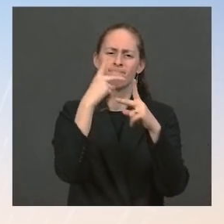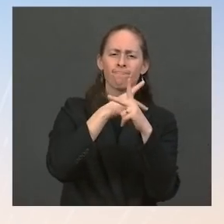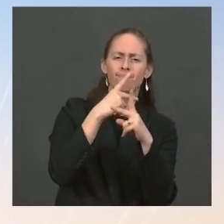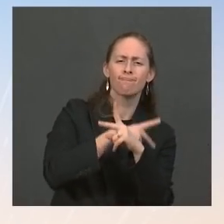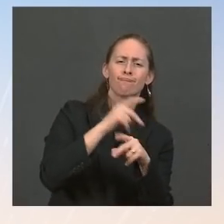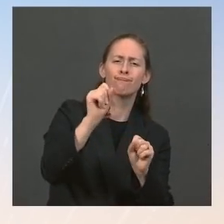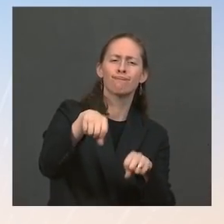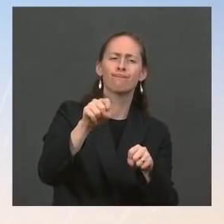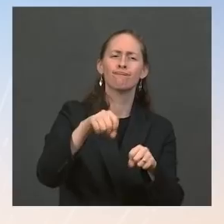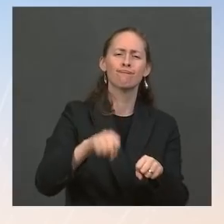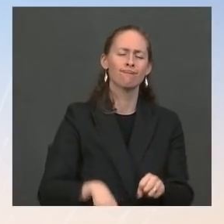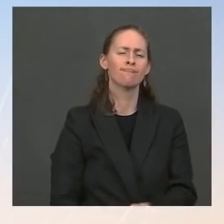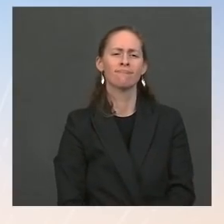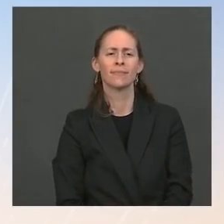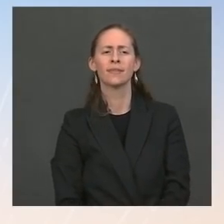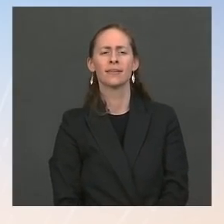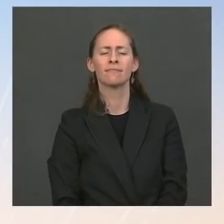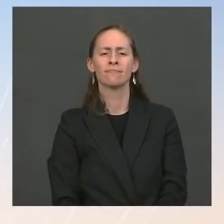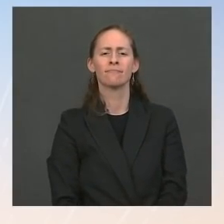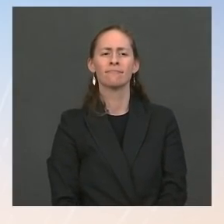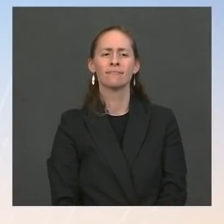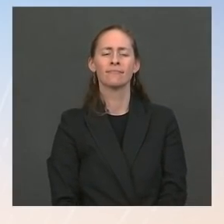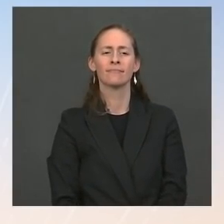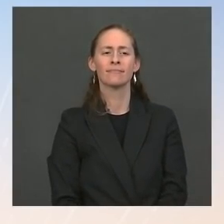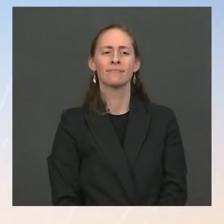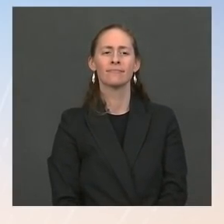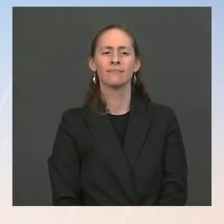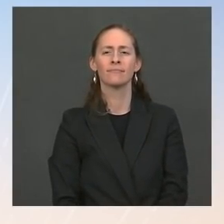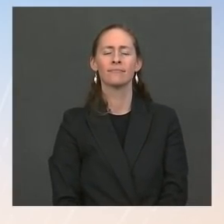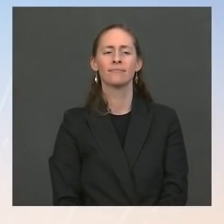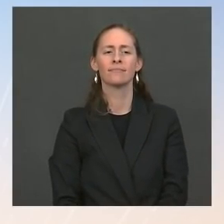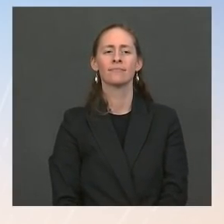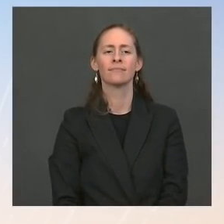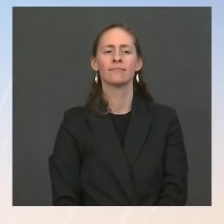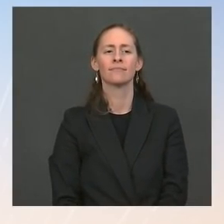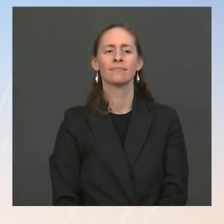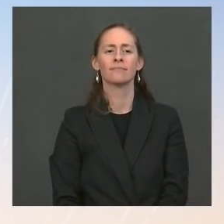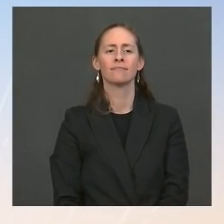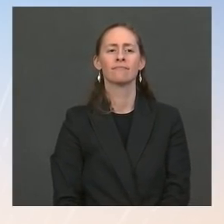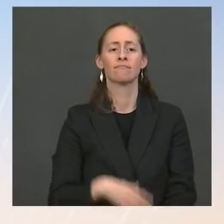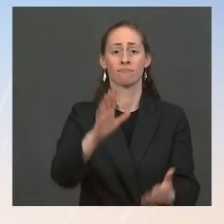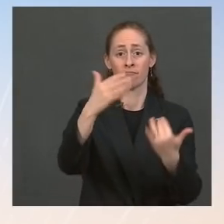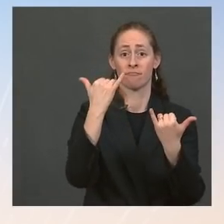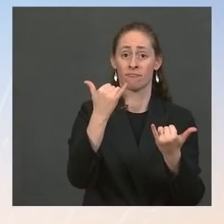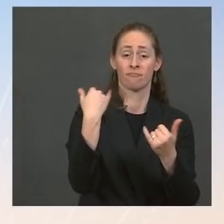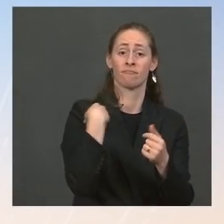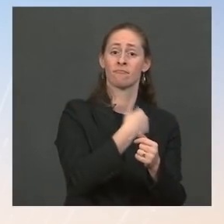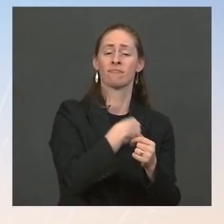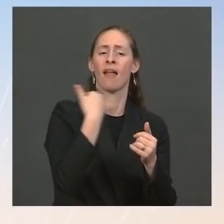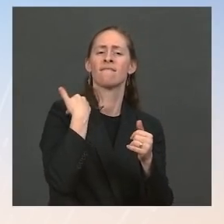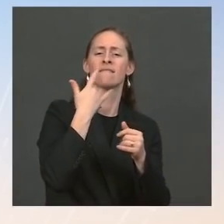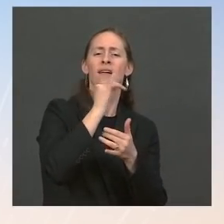even while we have been pursuing phase one enforcement, which is what Ambassador Tai gave a speech about a couple of weeks ago,